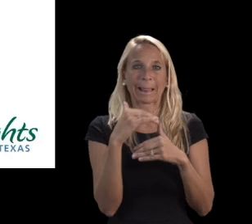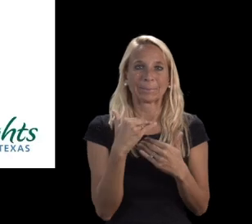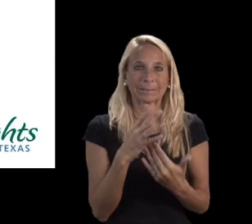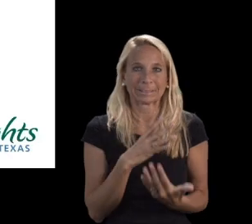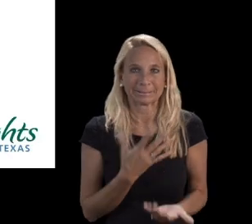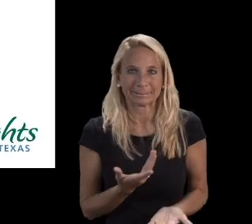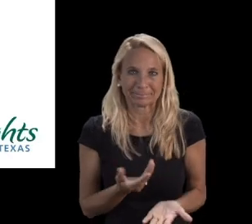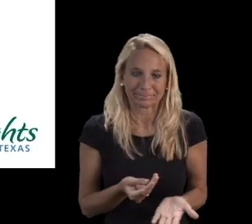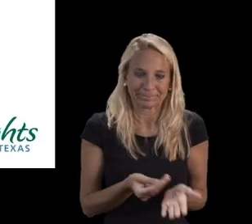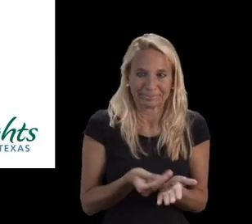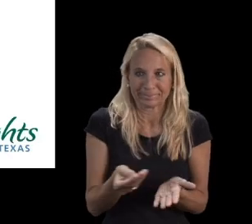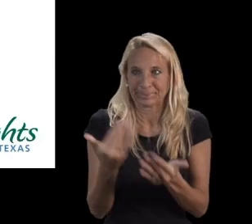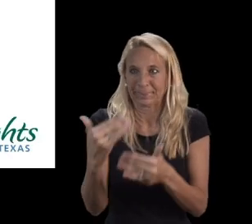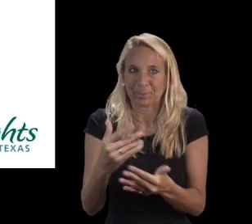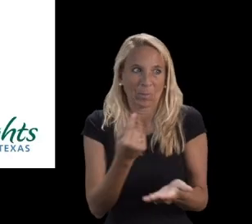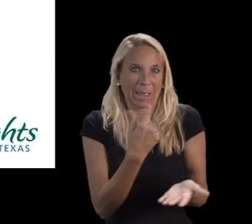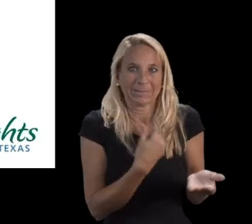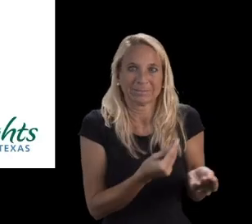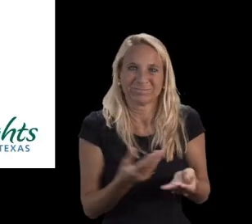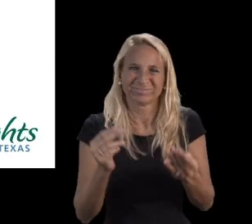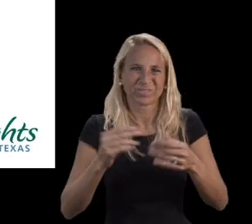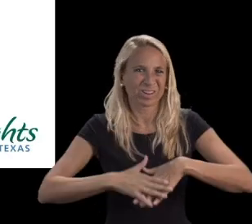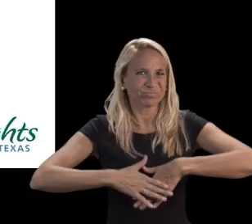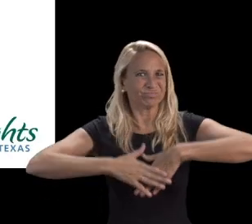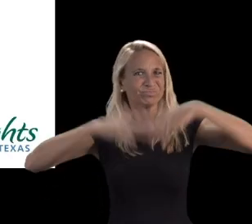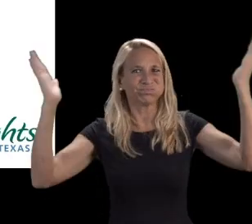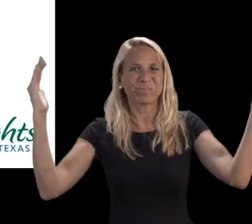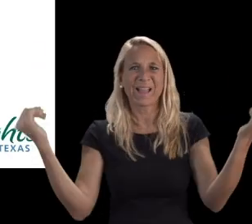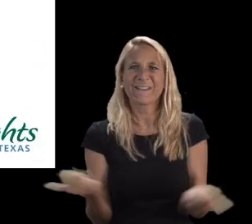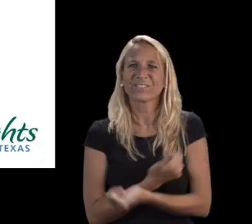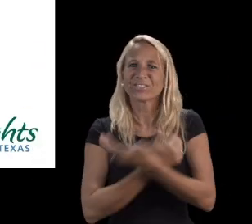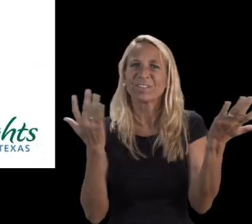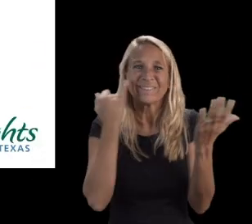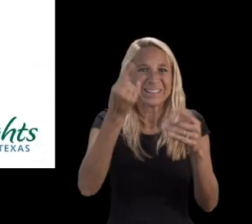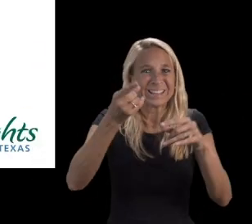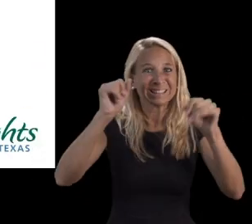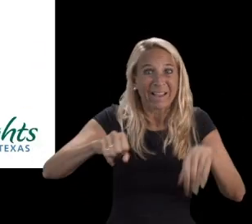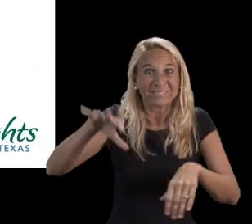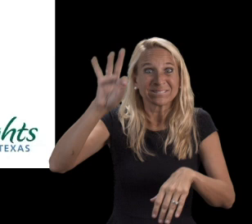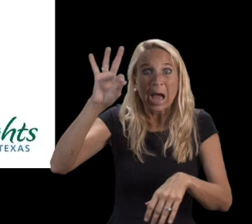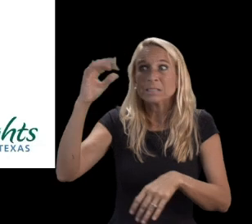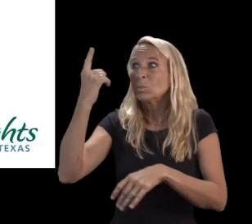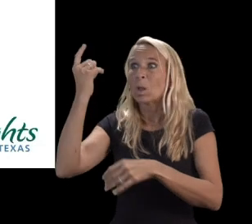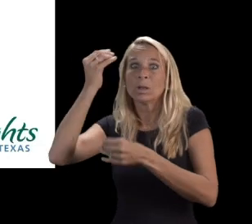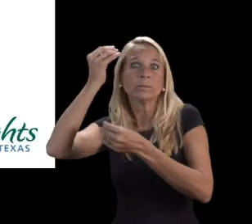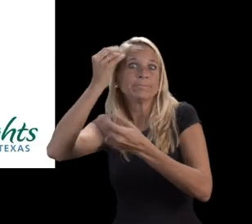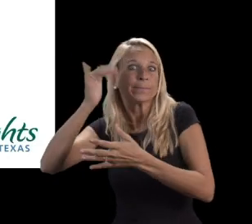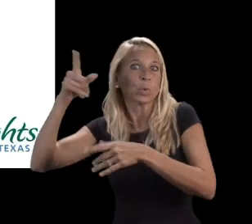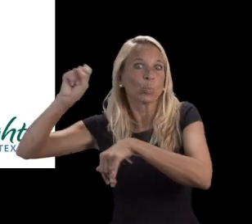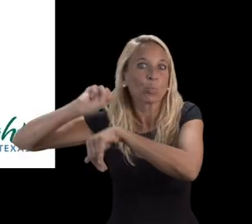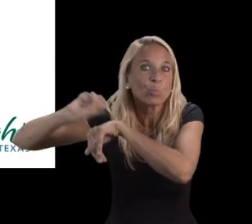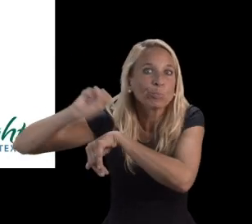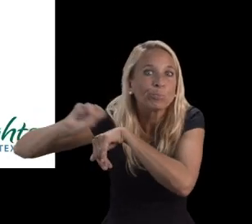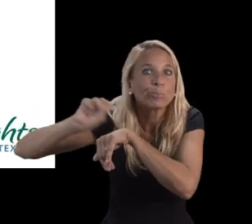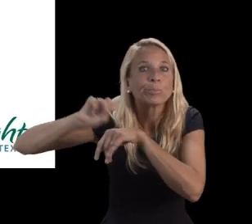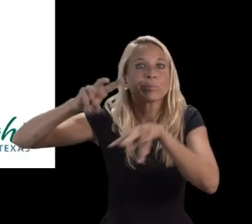providing information just before and during. If you can find it, if someone's working on it for you and you know it's coming,